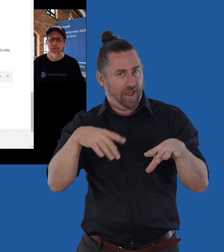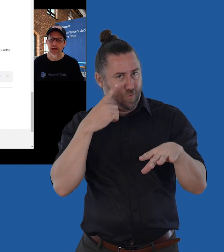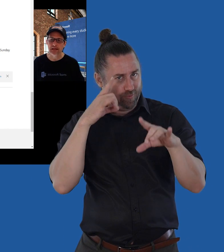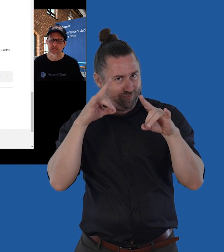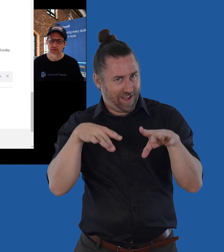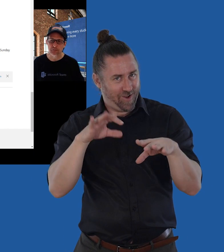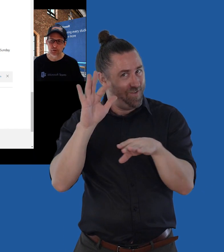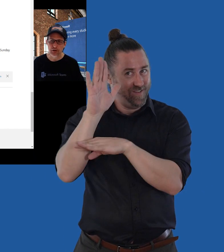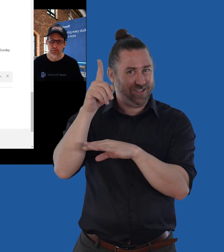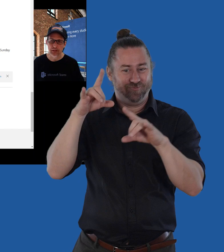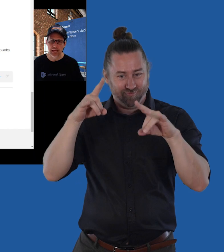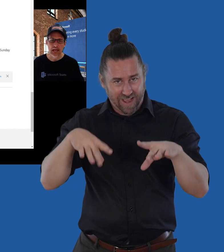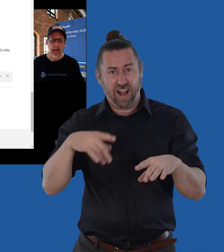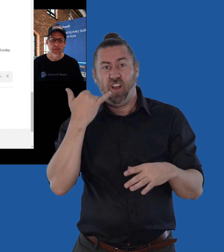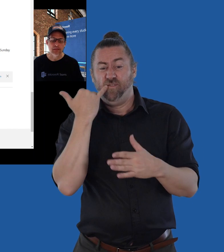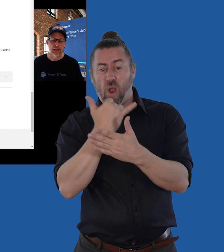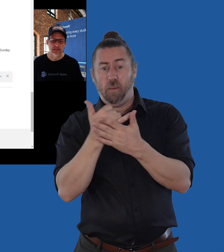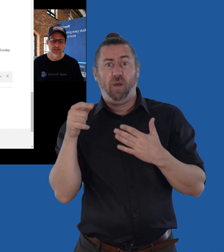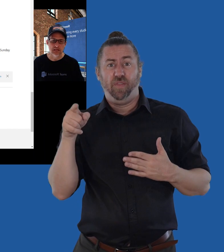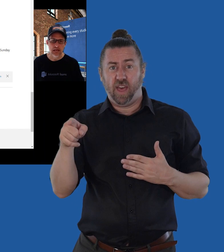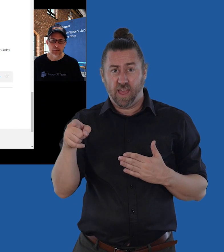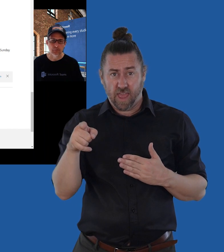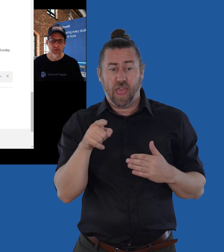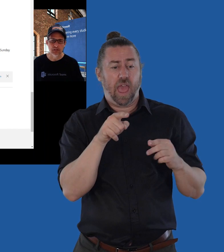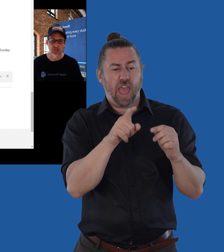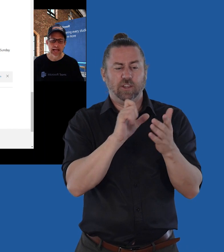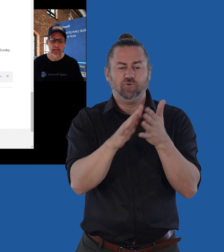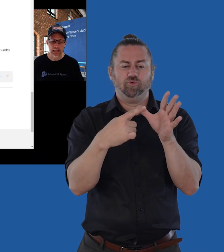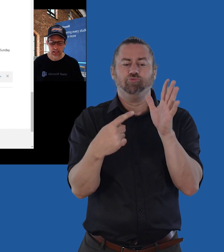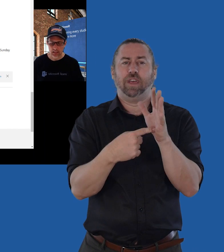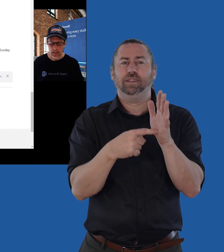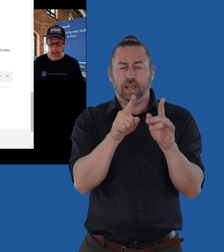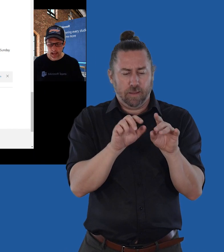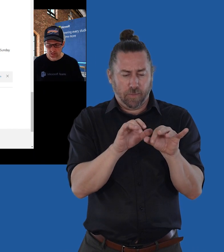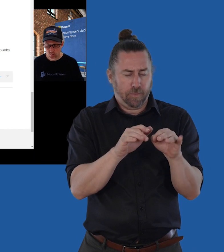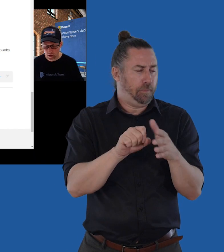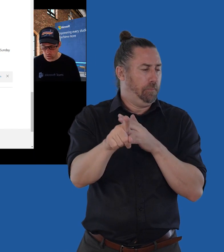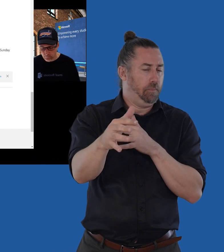And there's the phone number there, and there's the chat link as well.